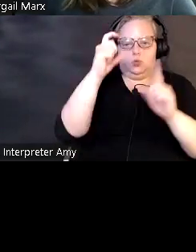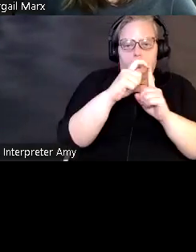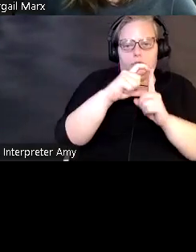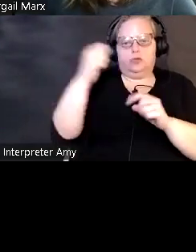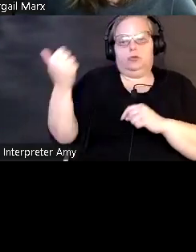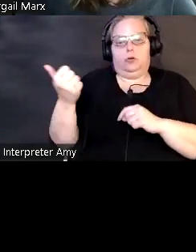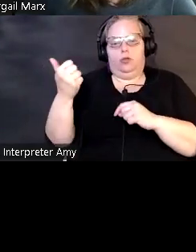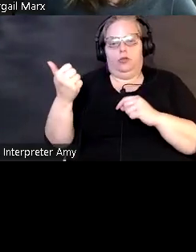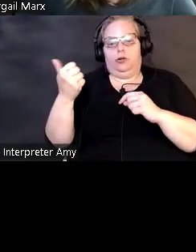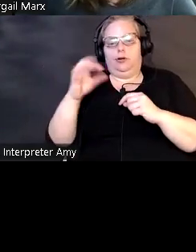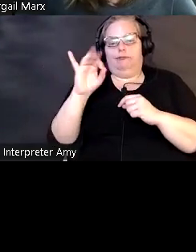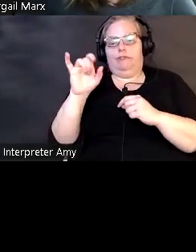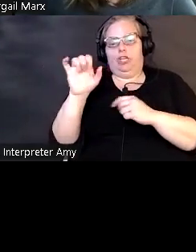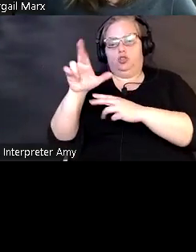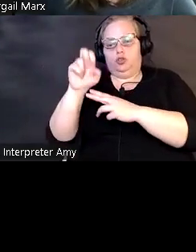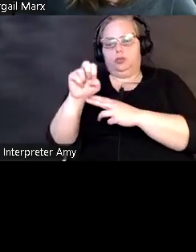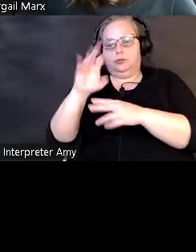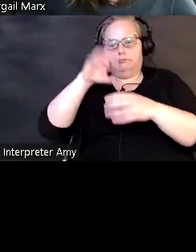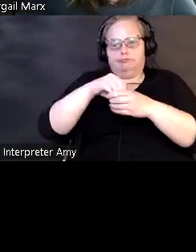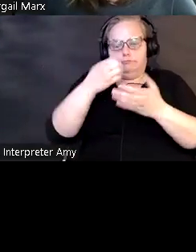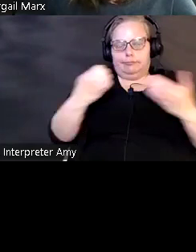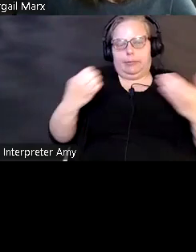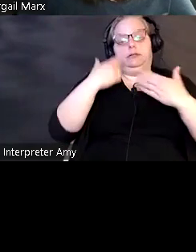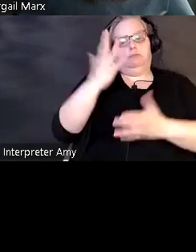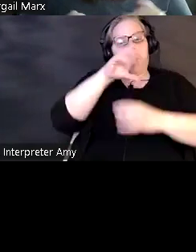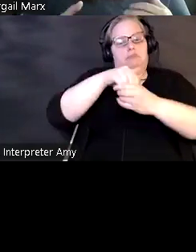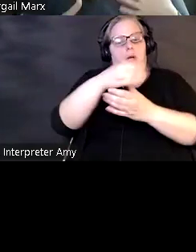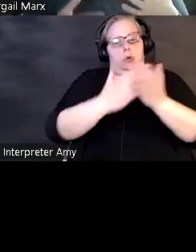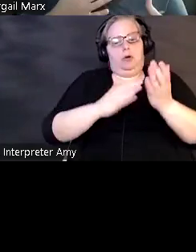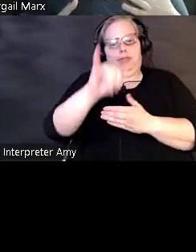device might be a part of this competency. I just want to highlight that often you're not